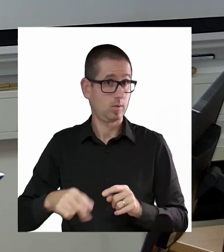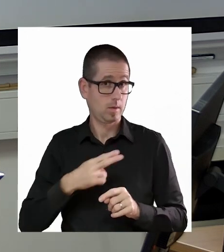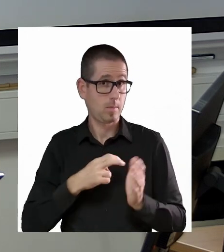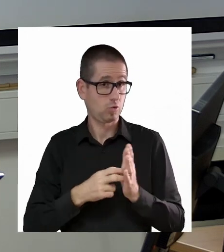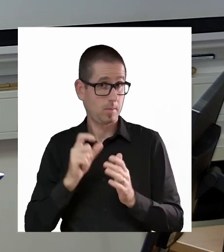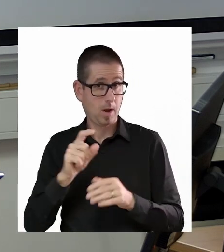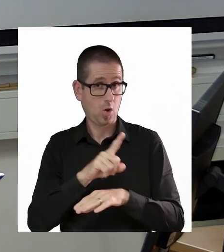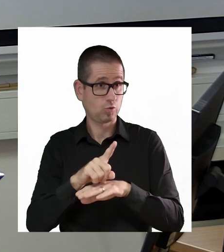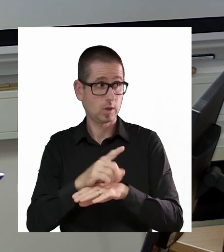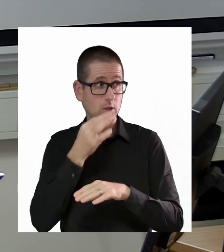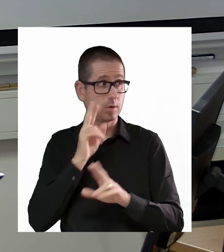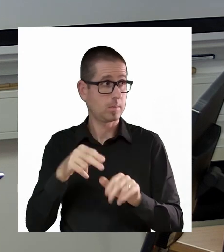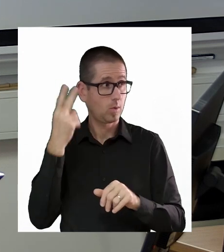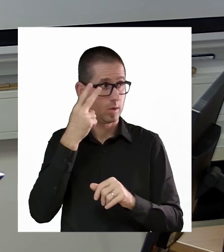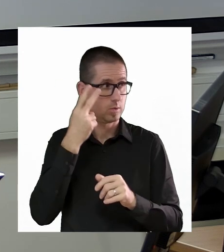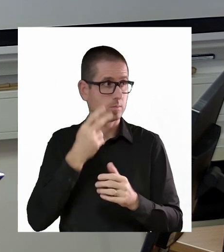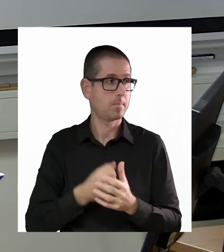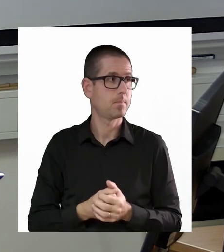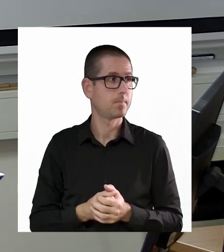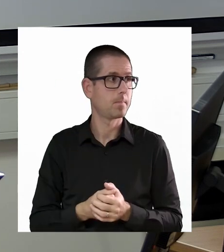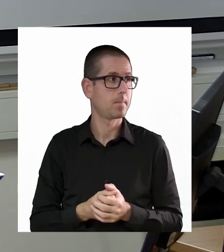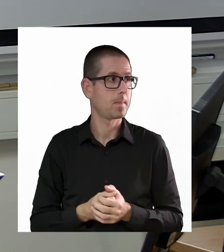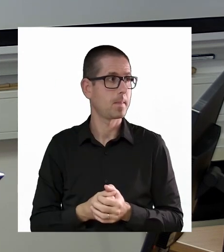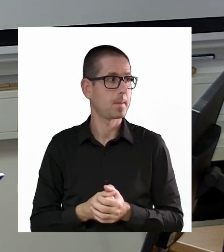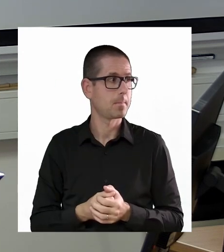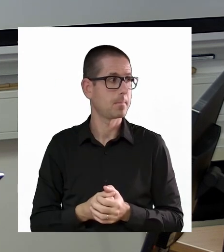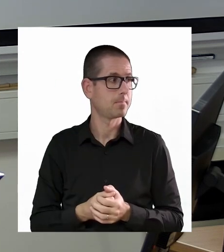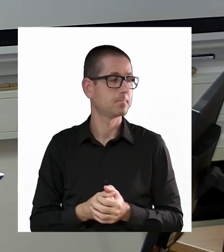If I understand correctly in you,